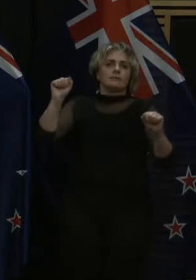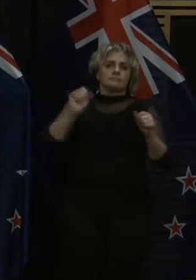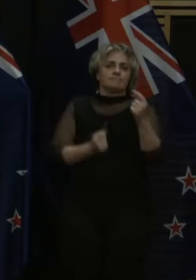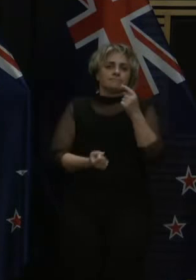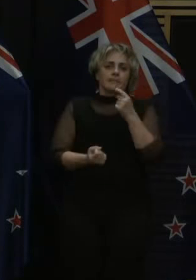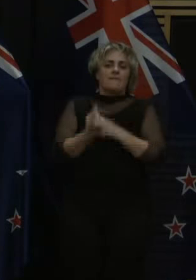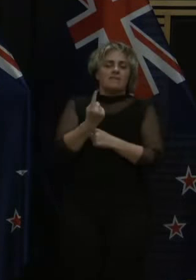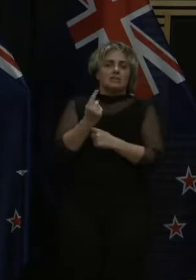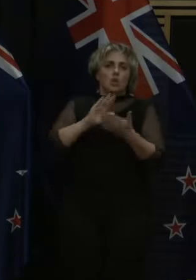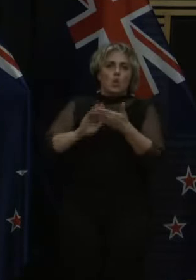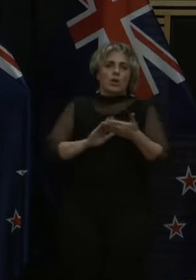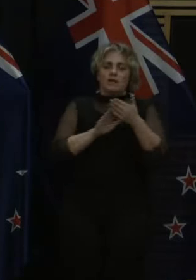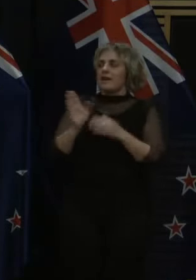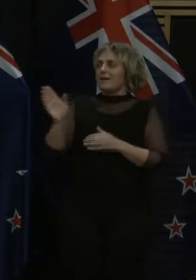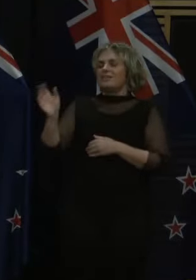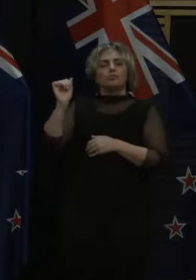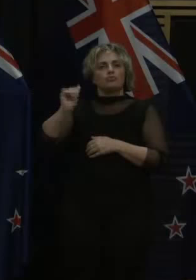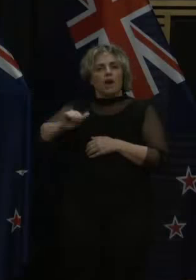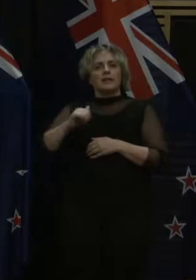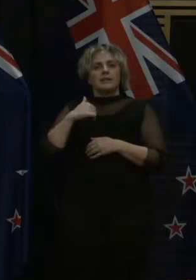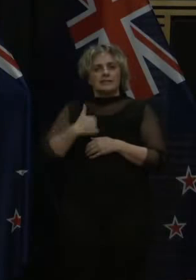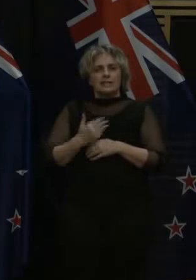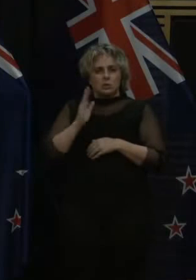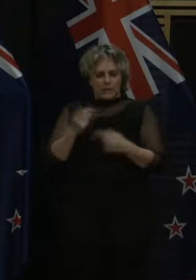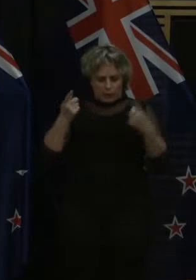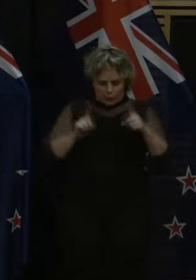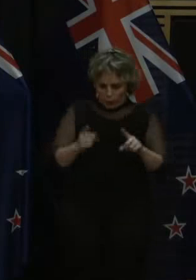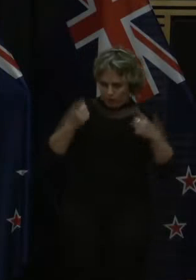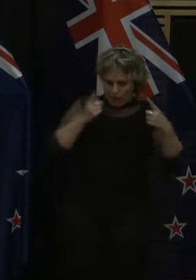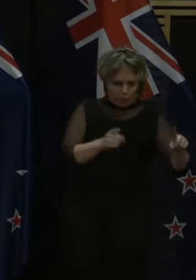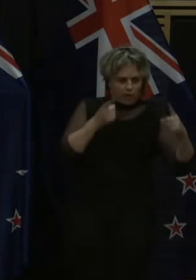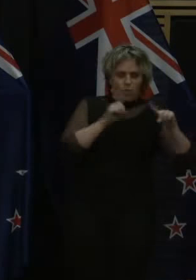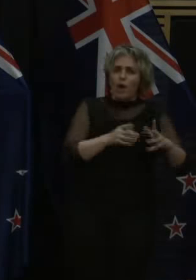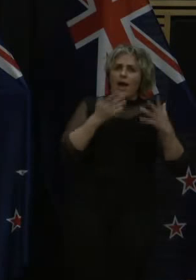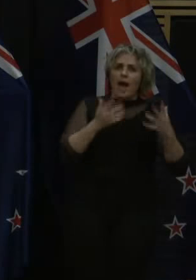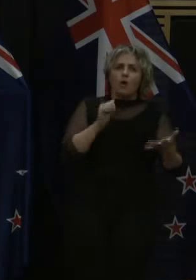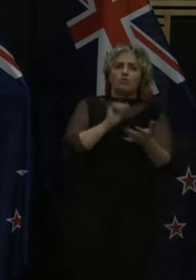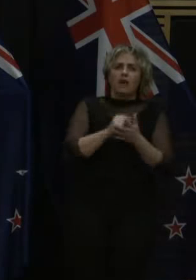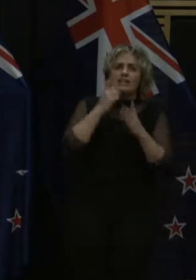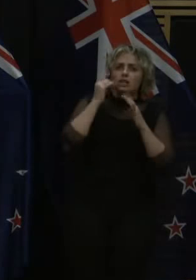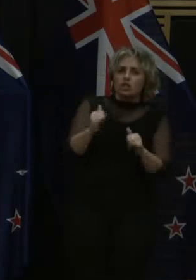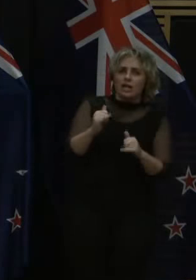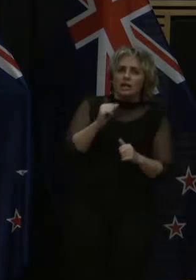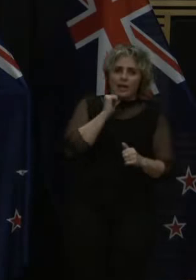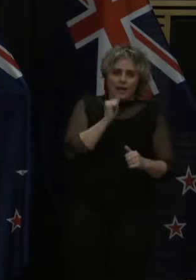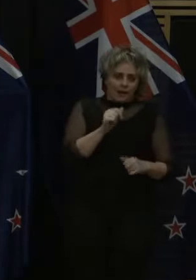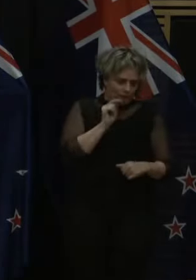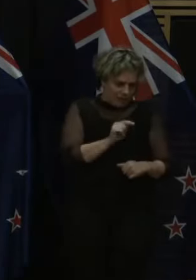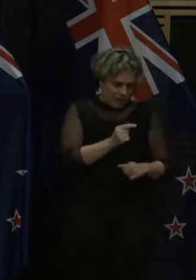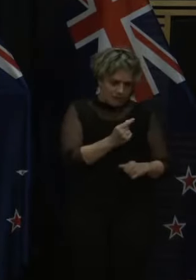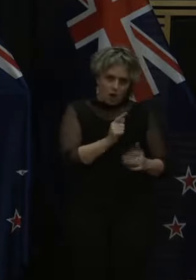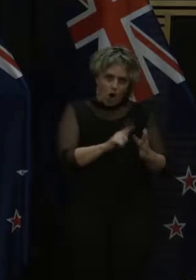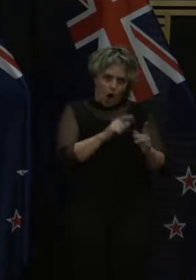created. When it comes to those sorts of